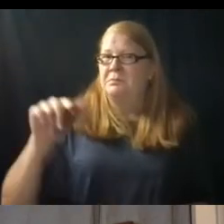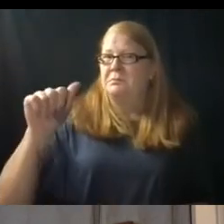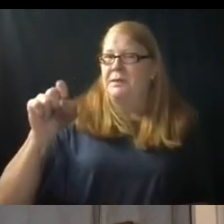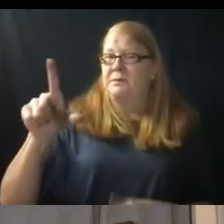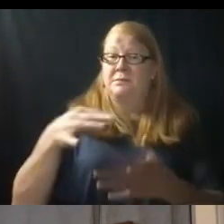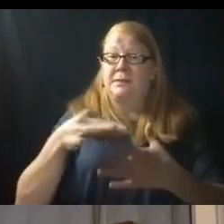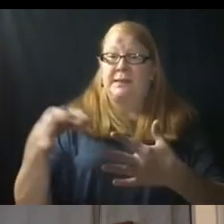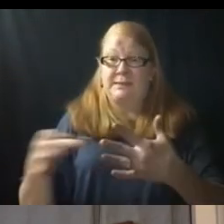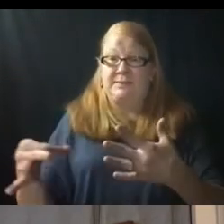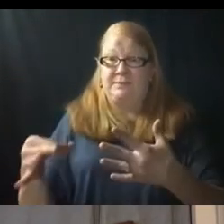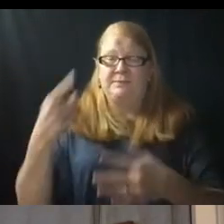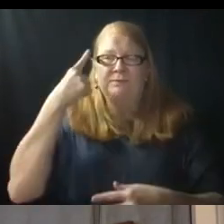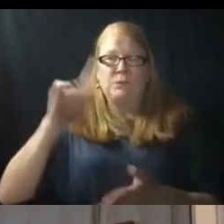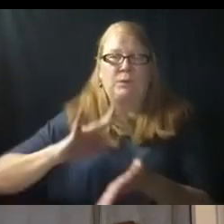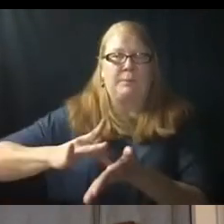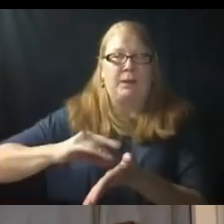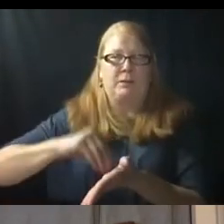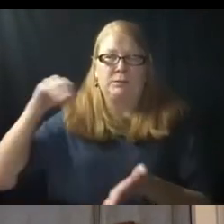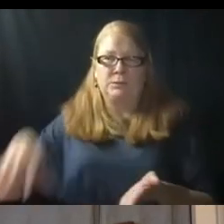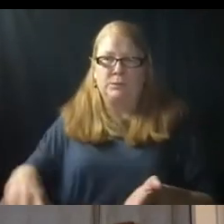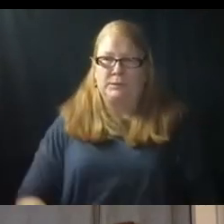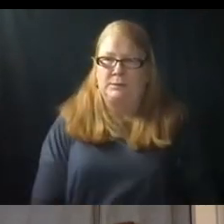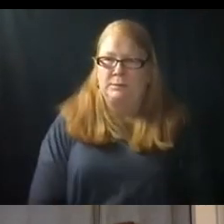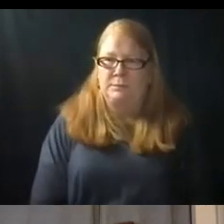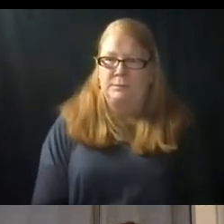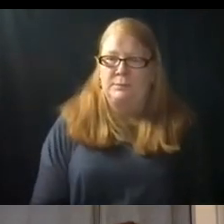An American Sign Language Elective for Medical Students.